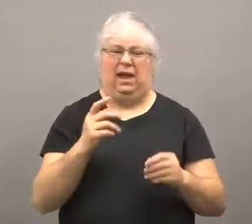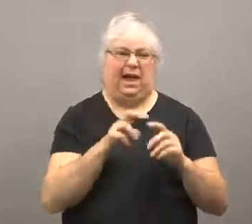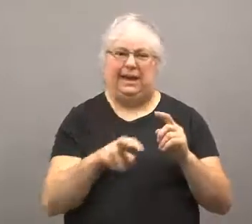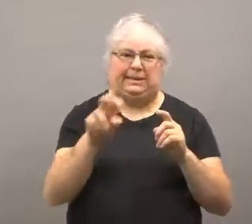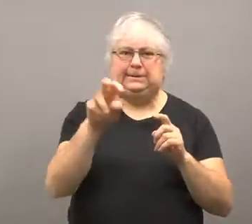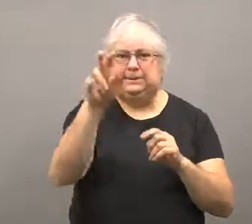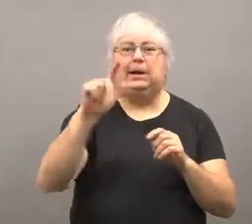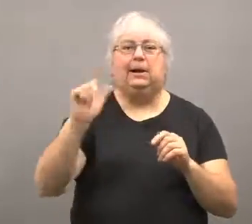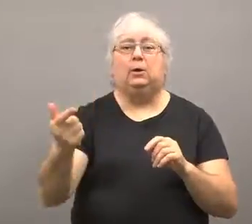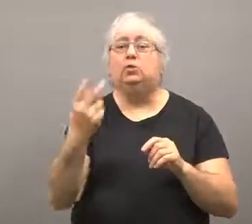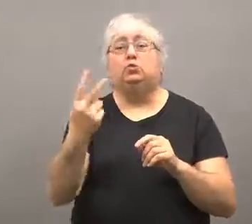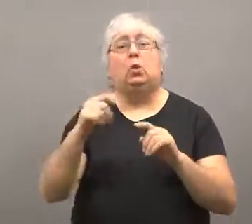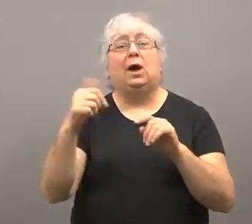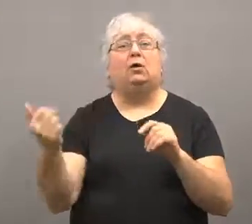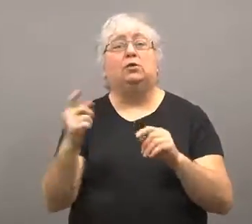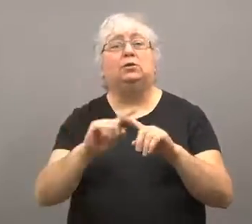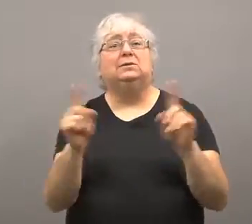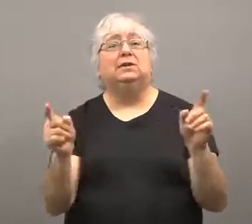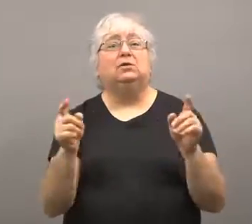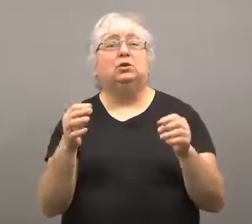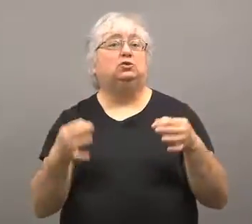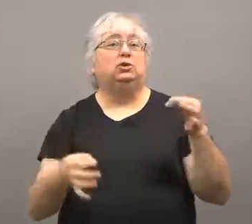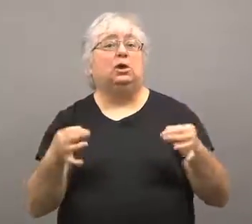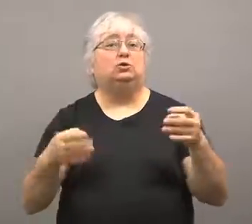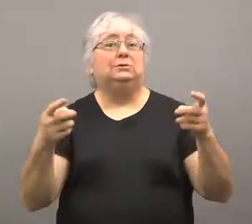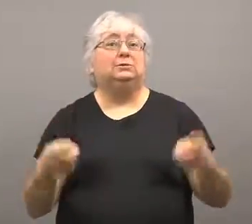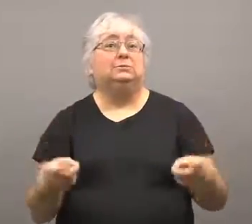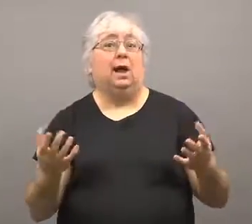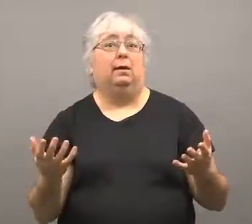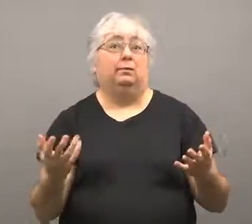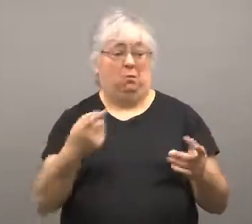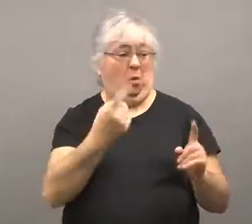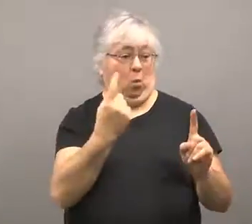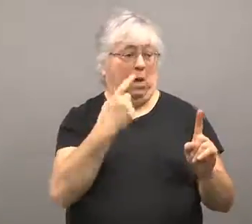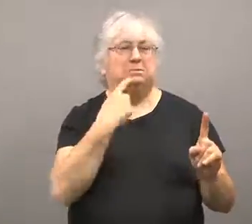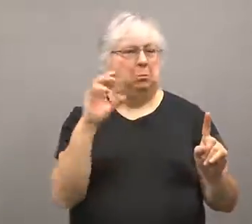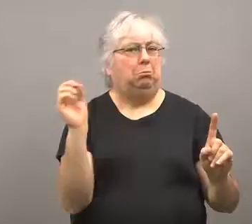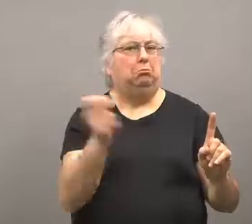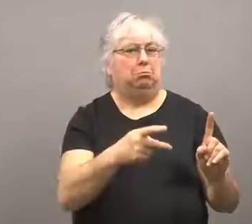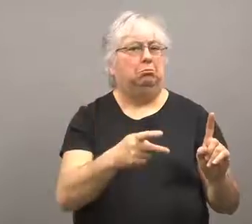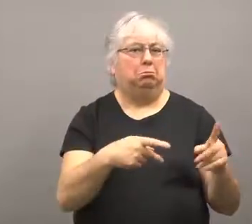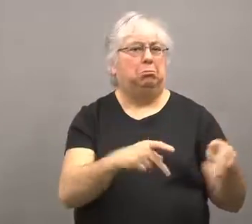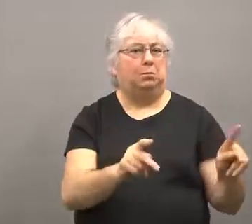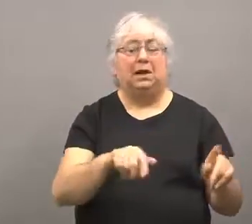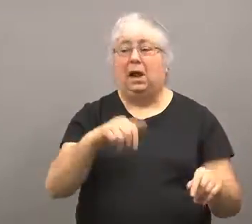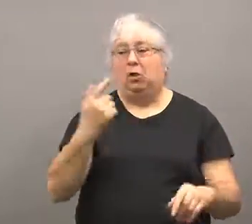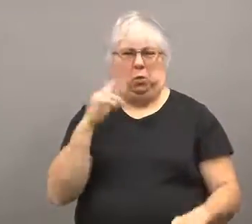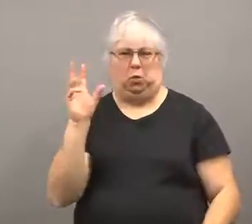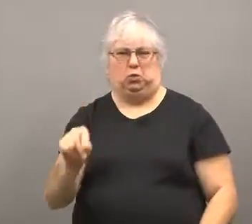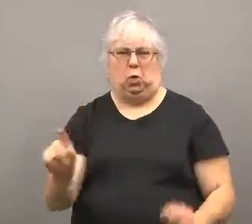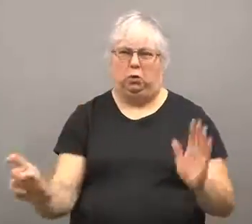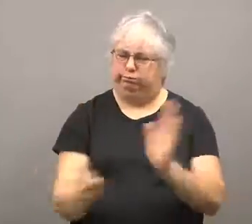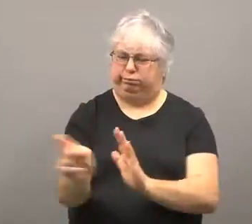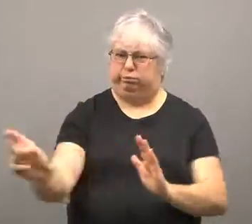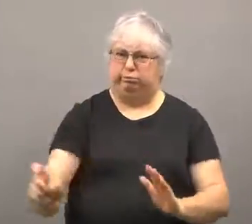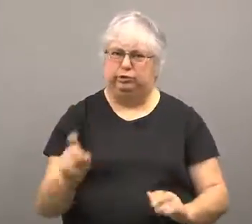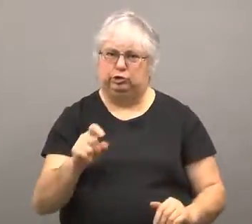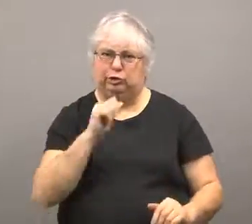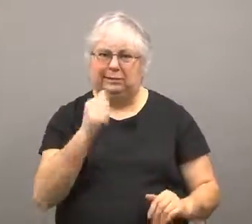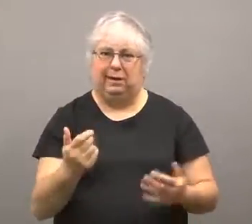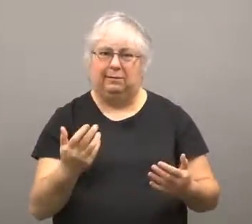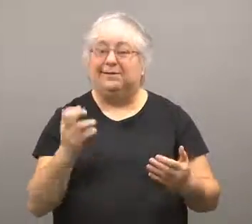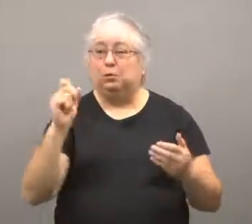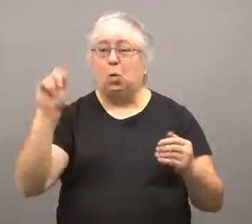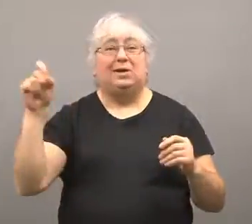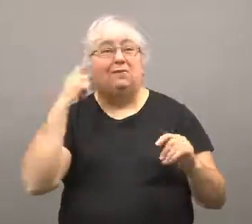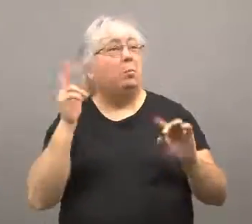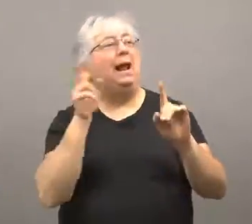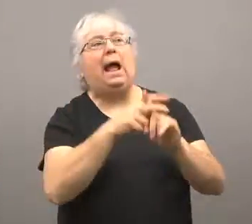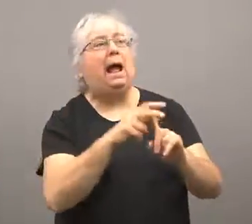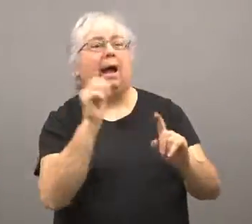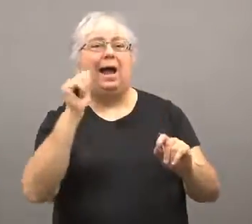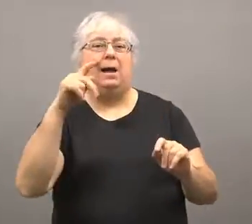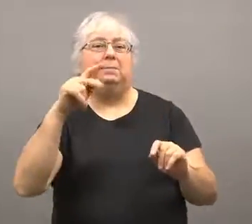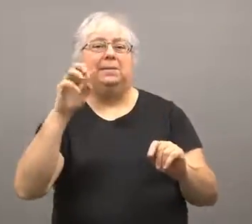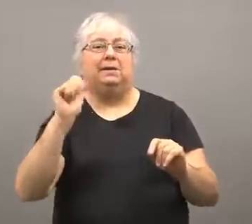It was appealed and one judge agreed, another said it was illegal and should stop.